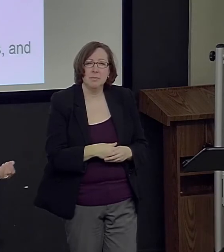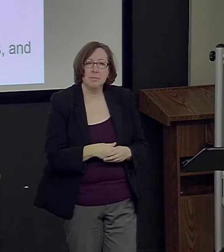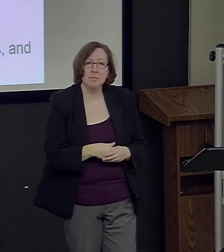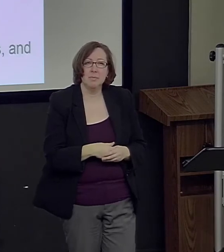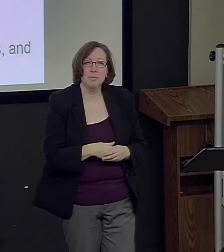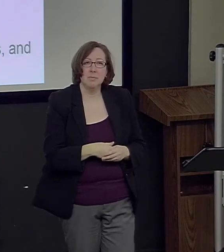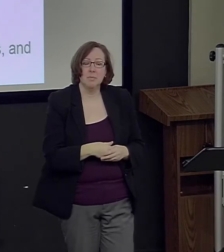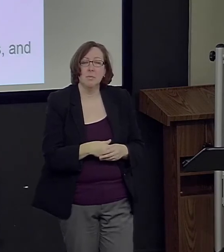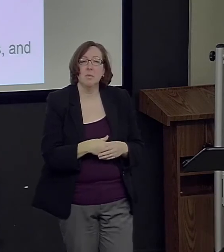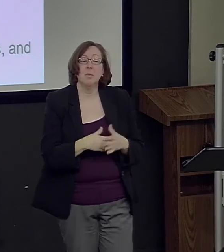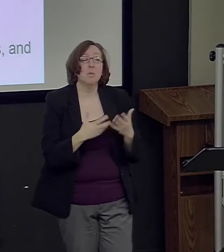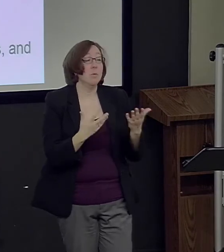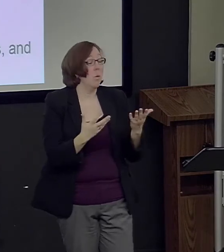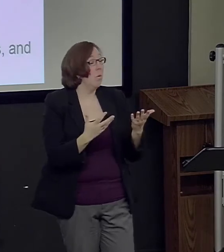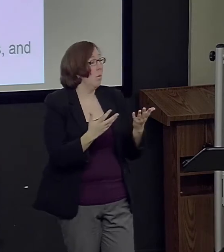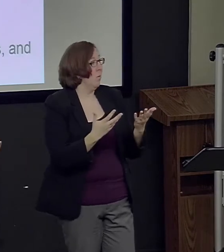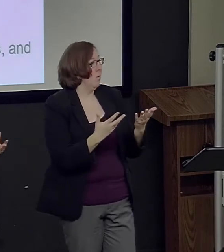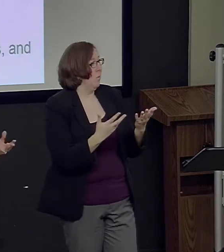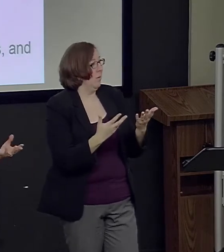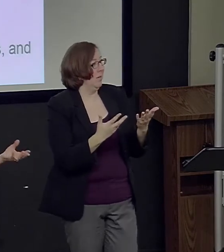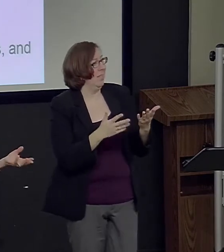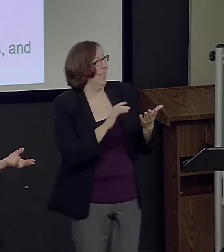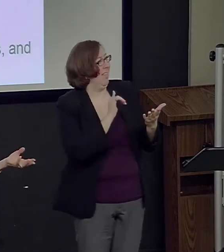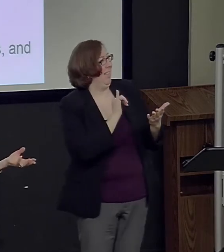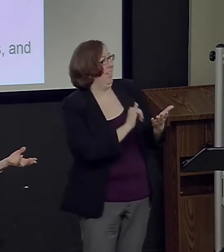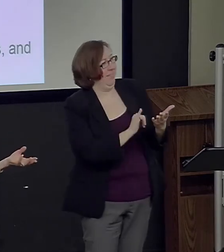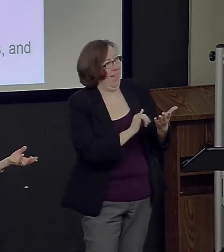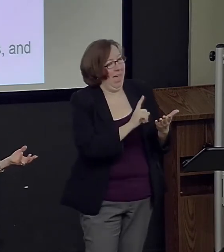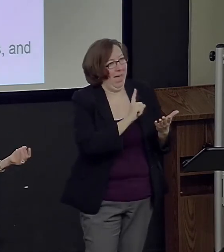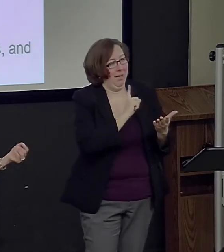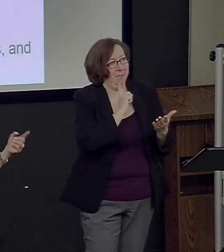for the need to do a number of additional studies.